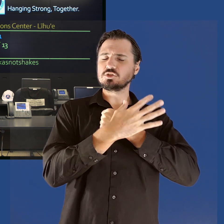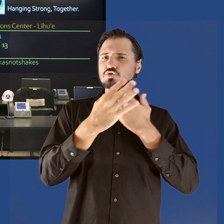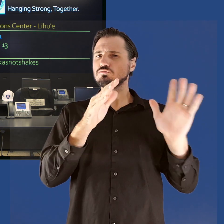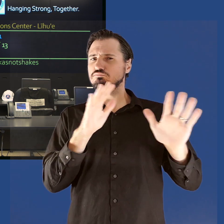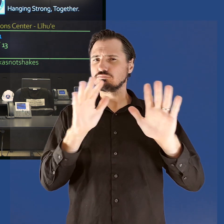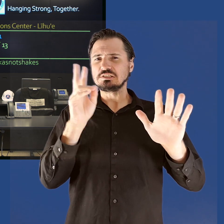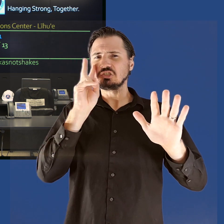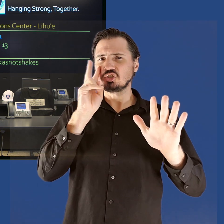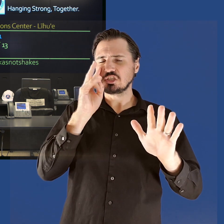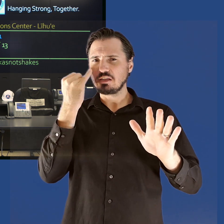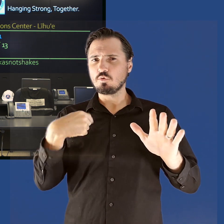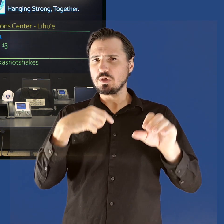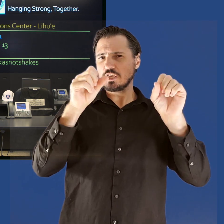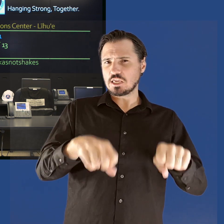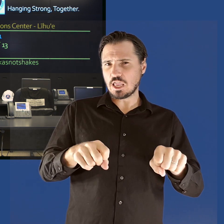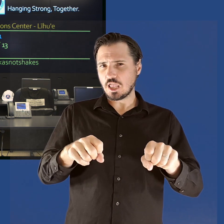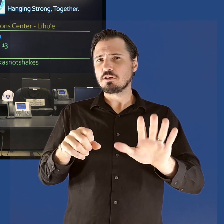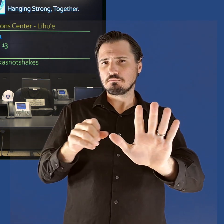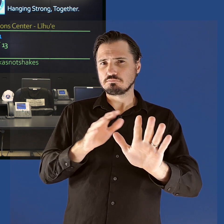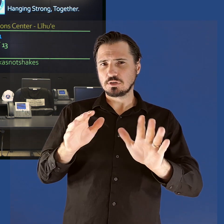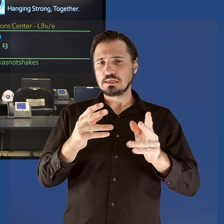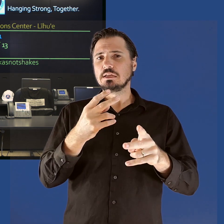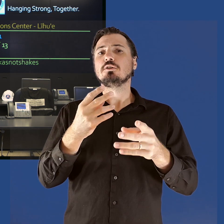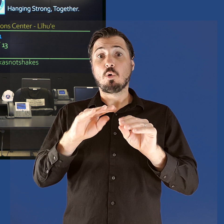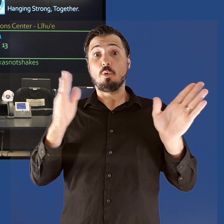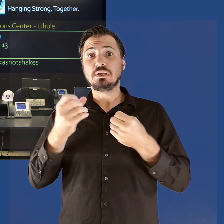and to maintain social distancing with people who are not in our same household.